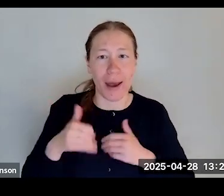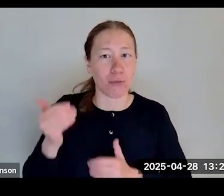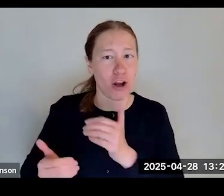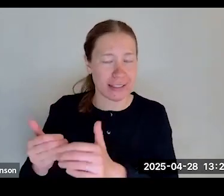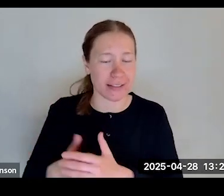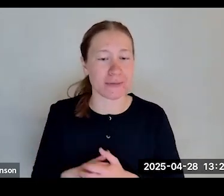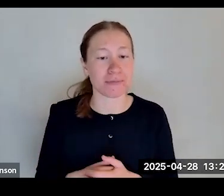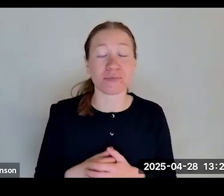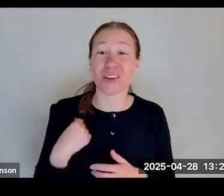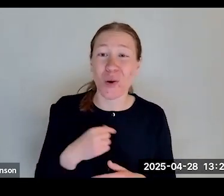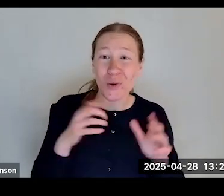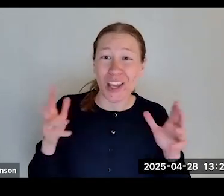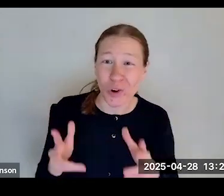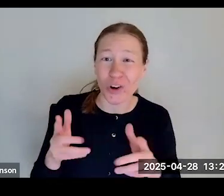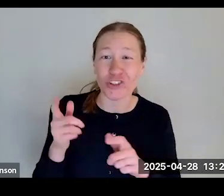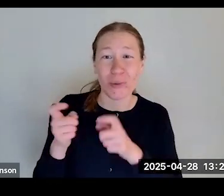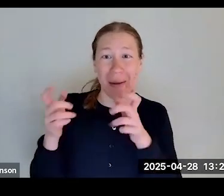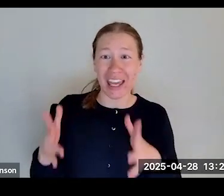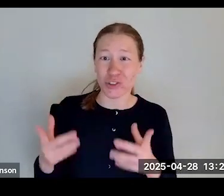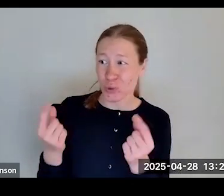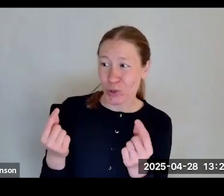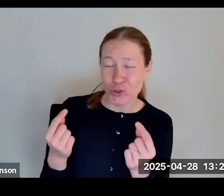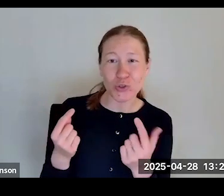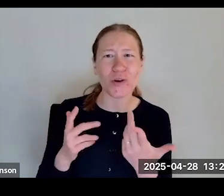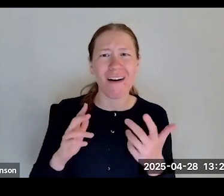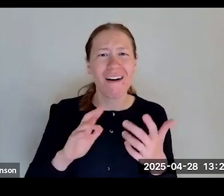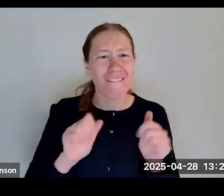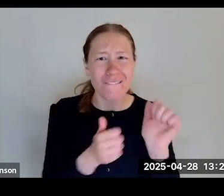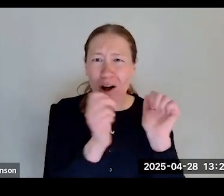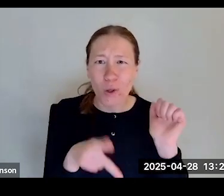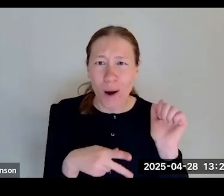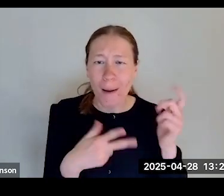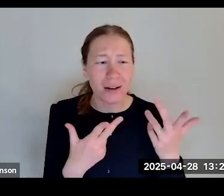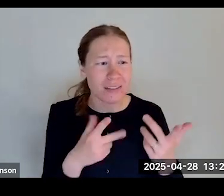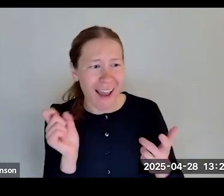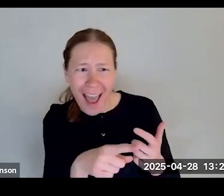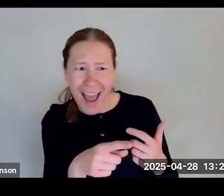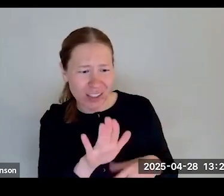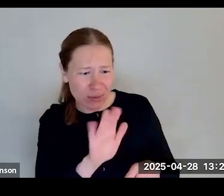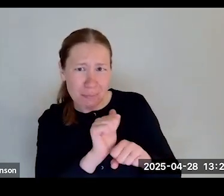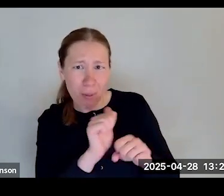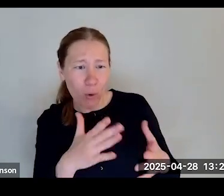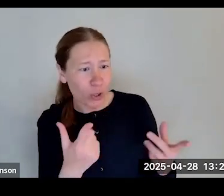We would also encourage the manager to follow up with the requester. We wanna make sure that their needs are met, so ask your employee, what can I do to help?